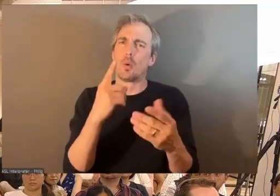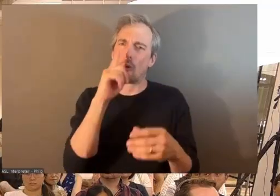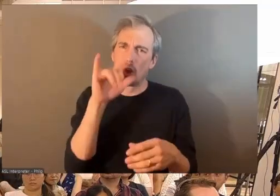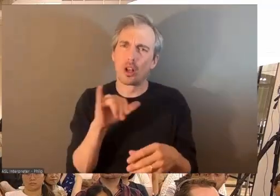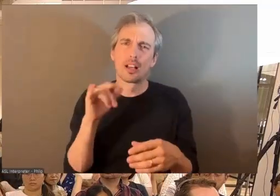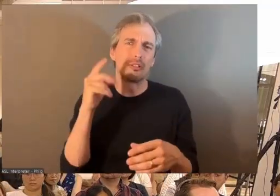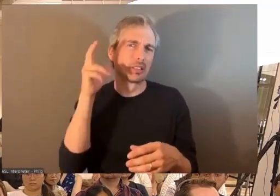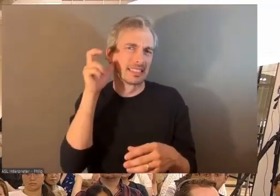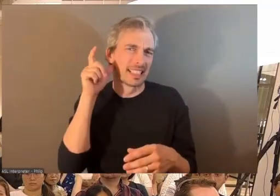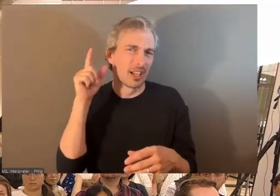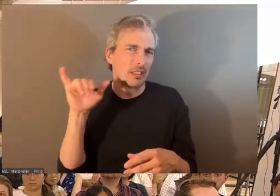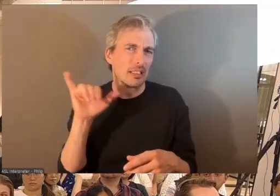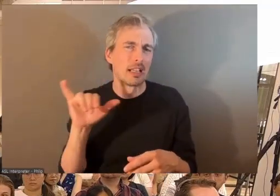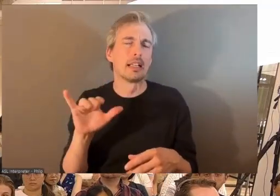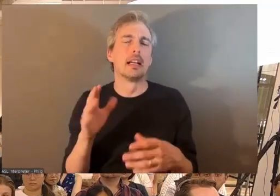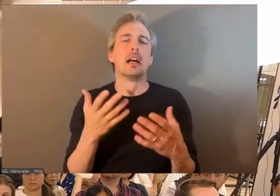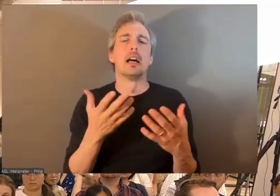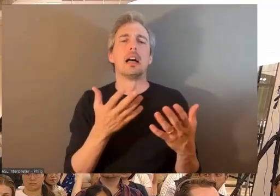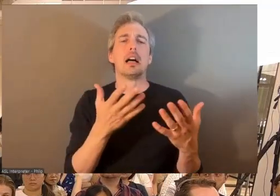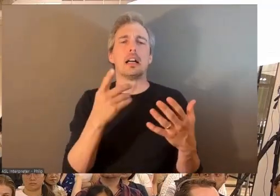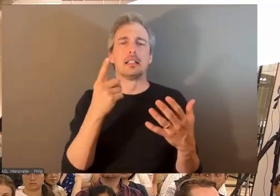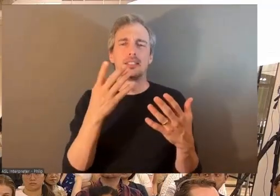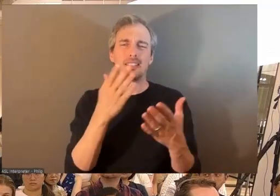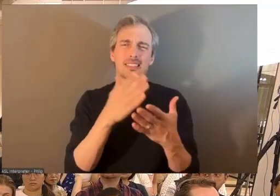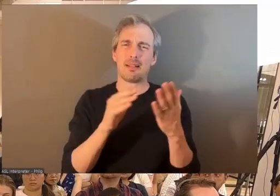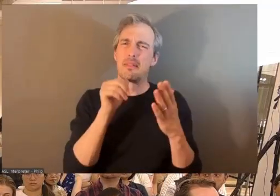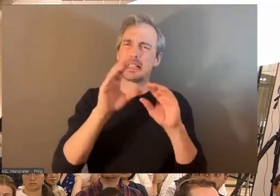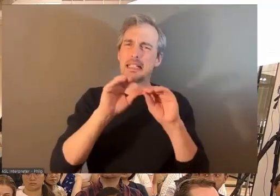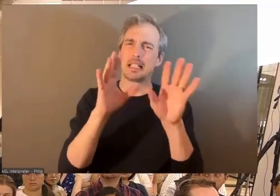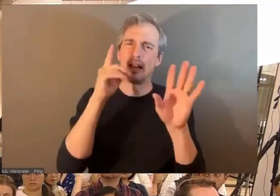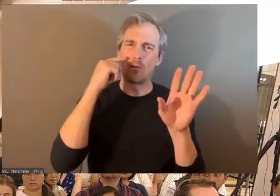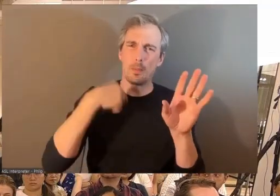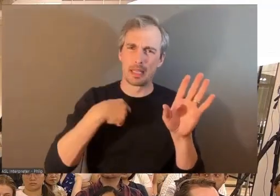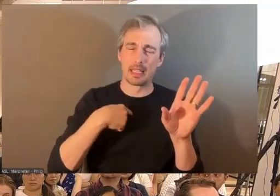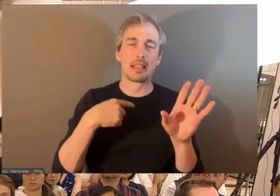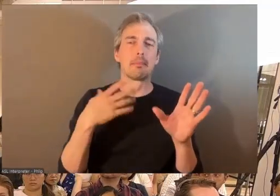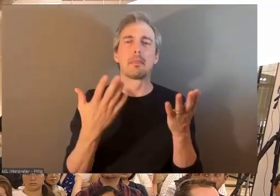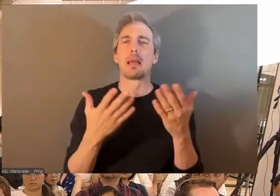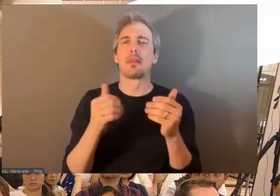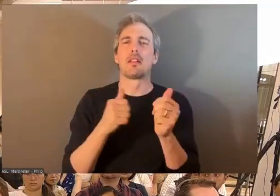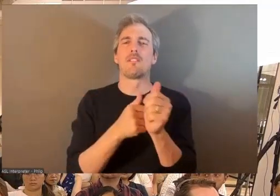So maybe in the follow-up, on the Slack, if you could put examples of some of these points you made on your slides so I can better internalize it.